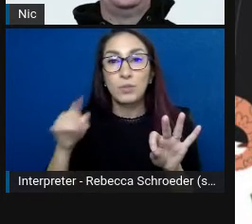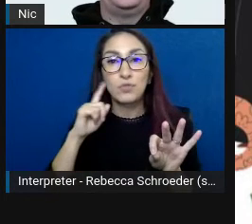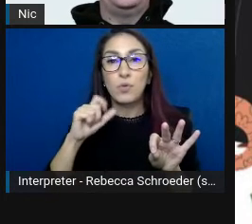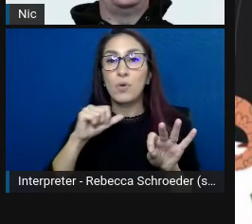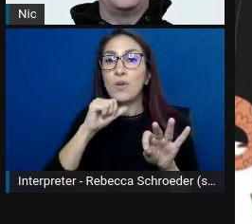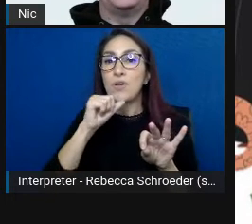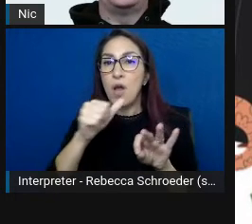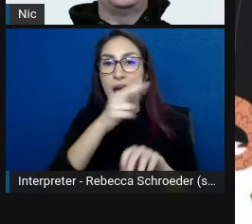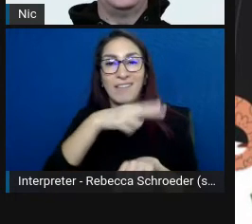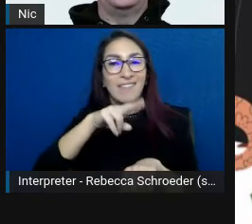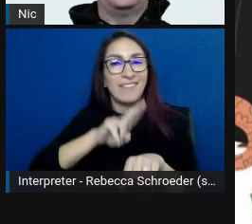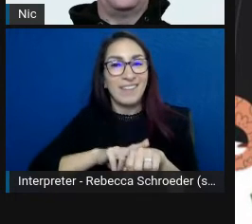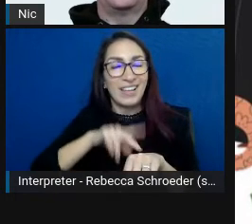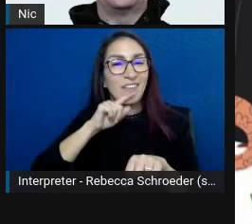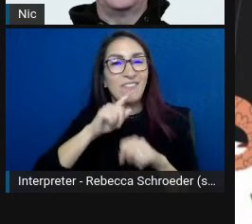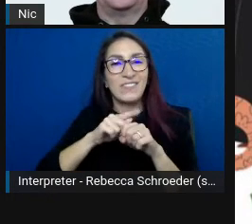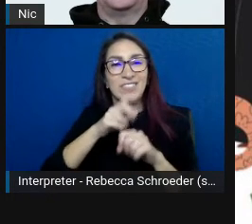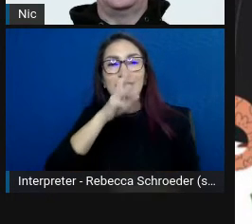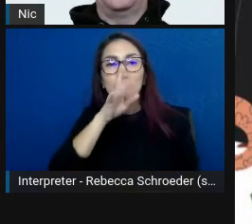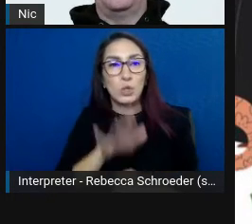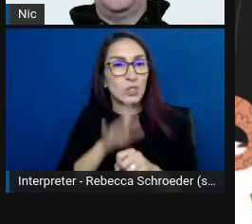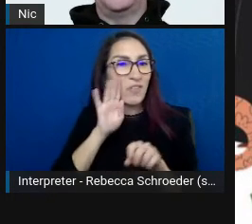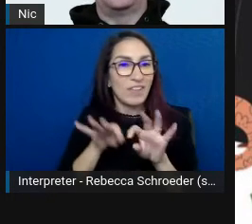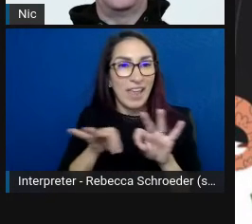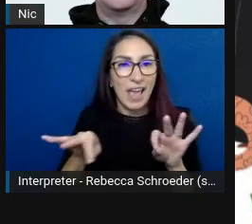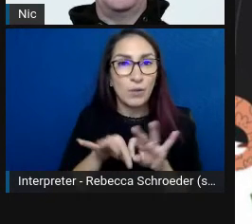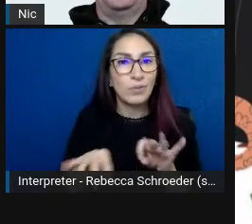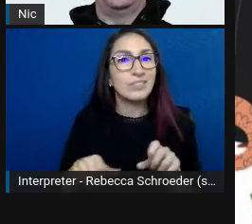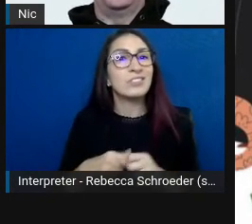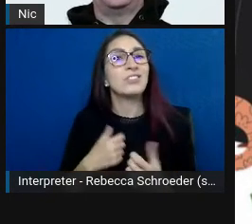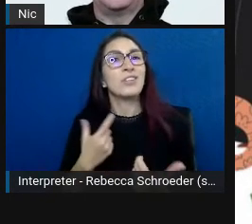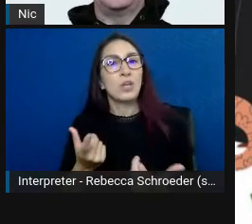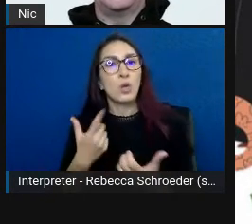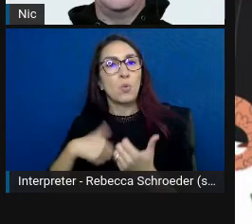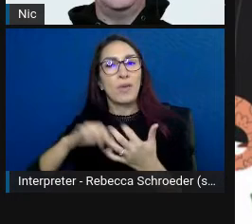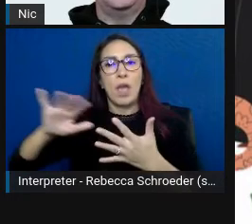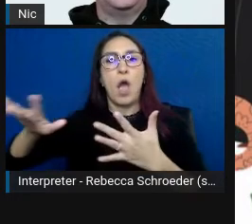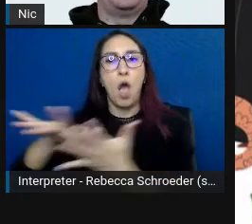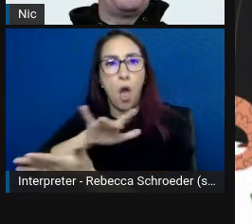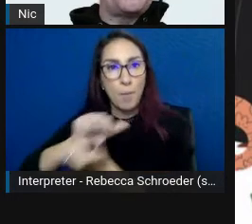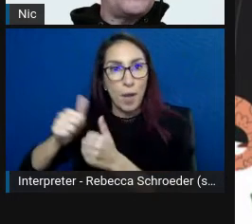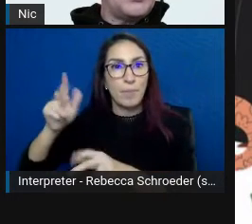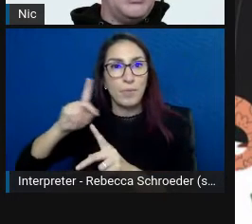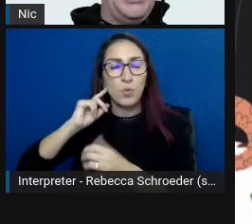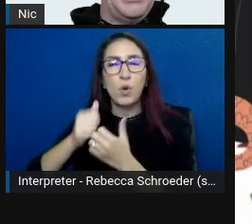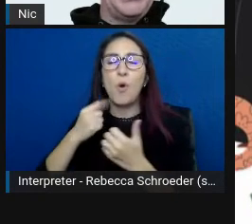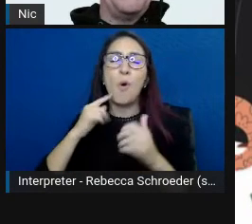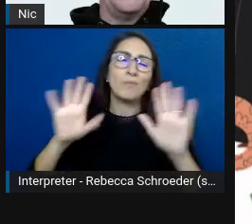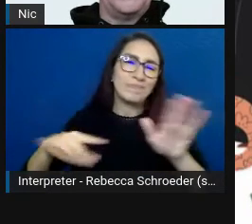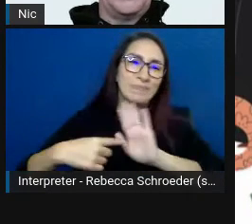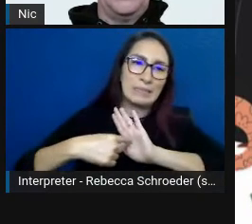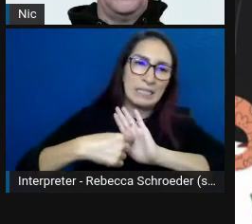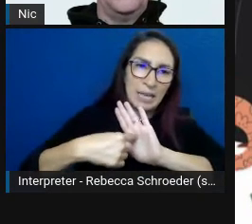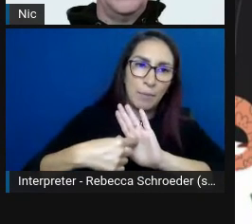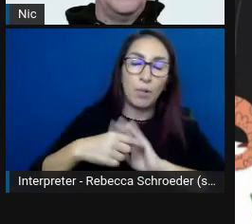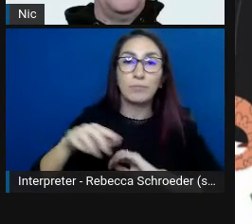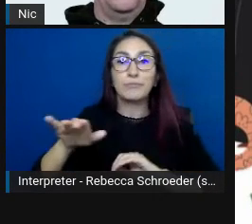We erase the need of folks with cognitive impairments. For example, your website is in English and I'm going to tell you